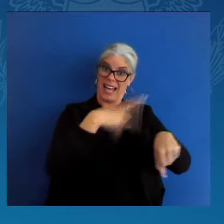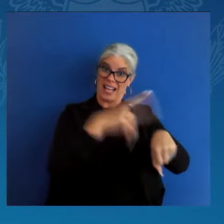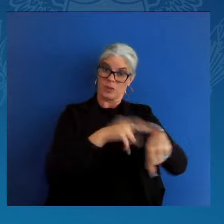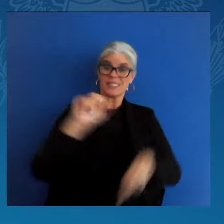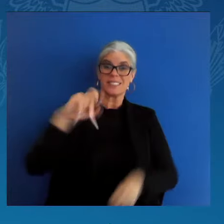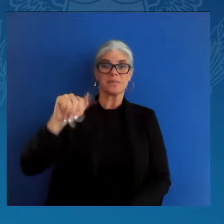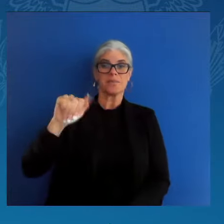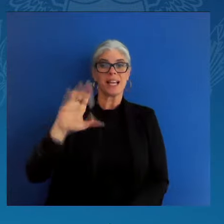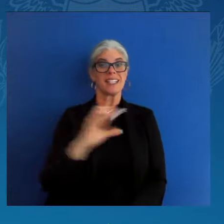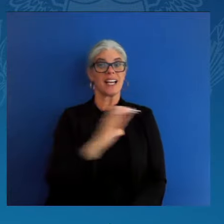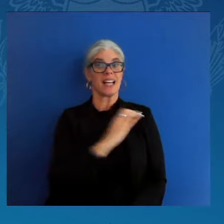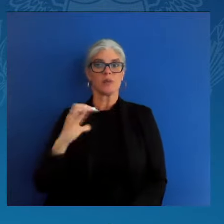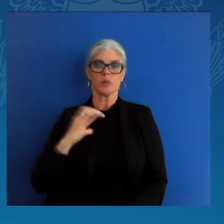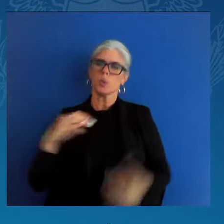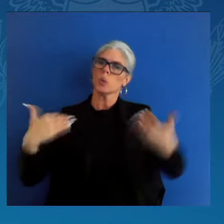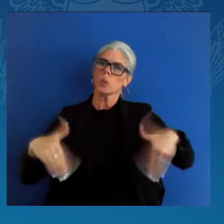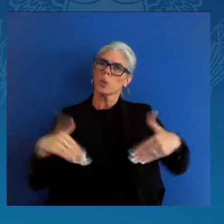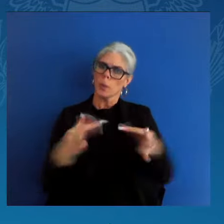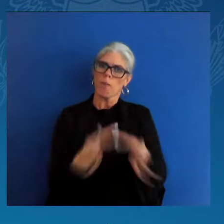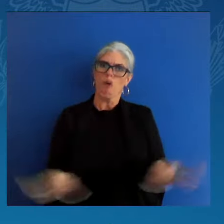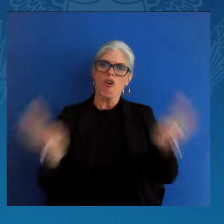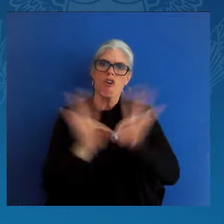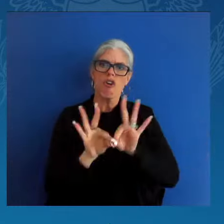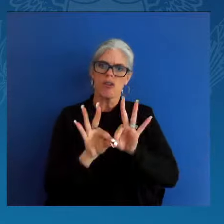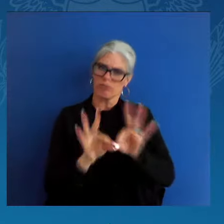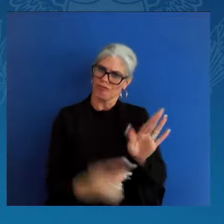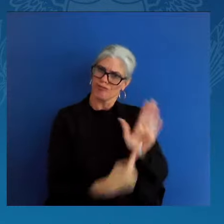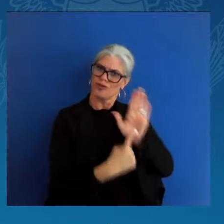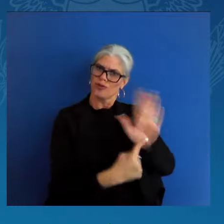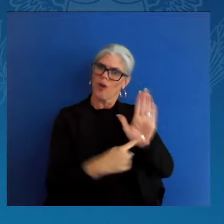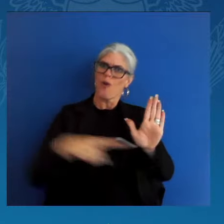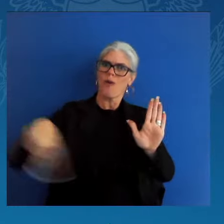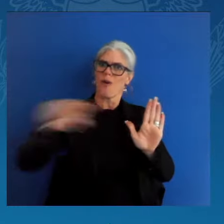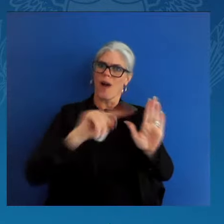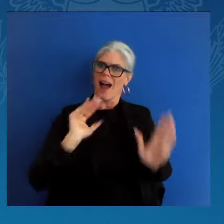Dr. Phil Gordon, to moderate this meeting, I will conclude with this.